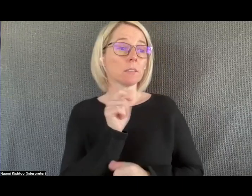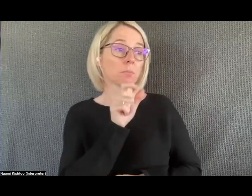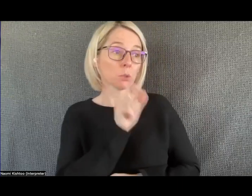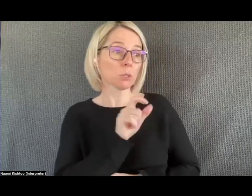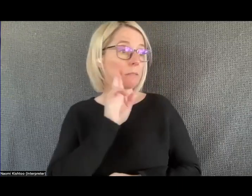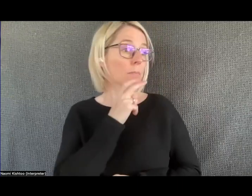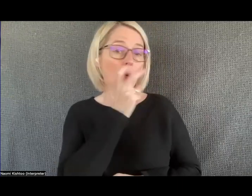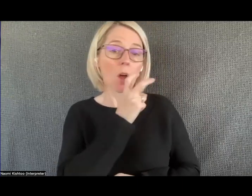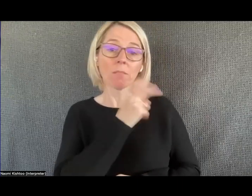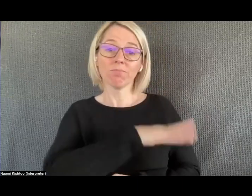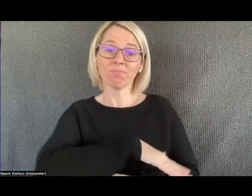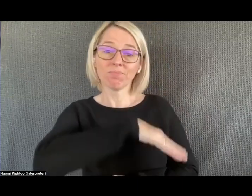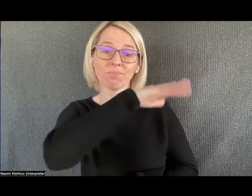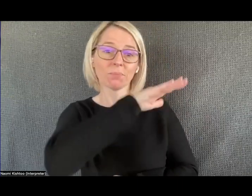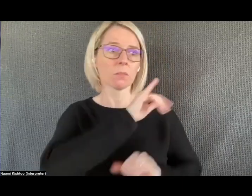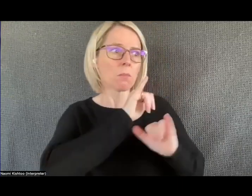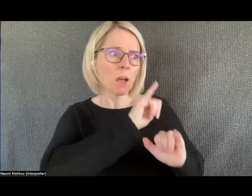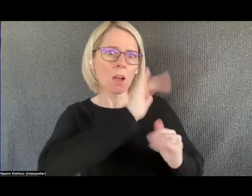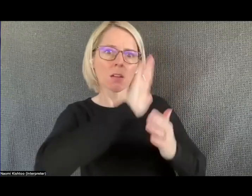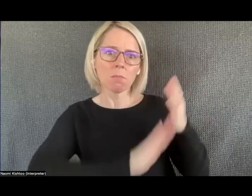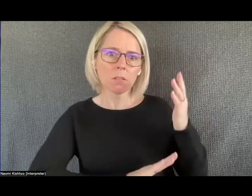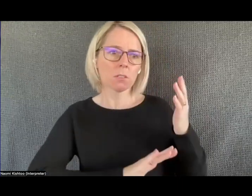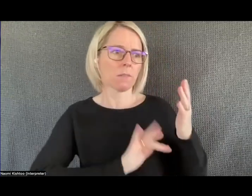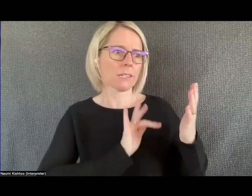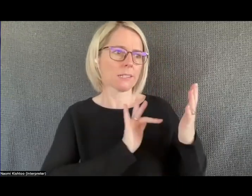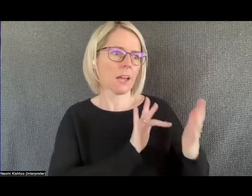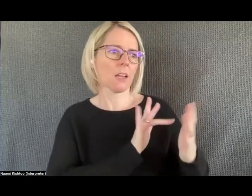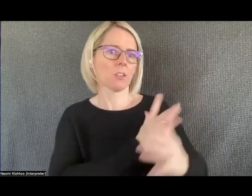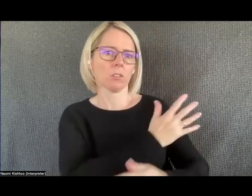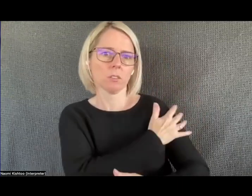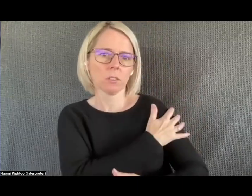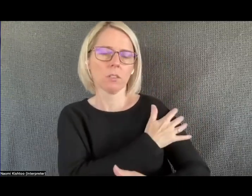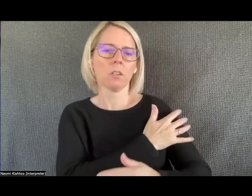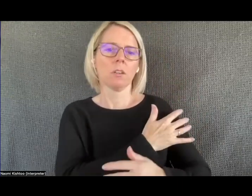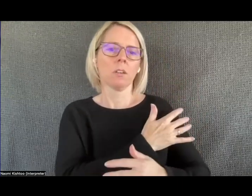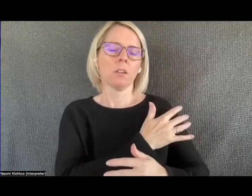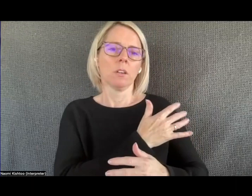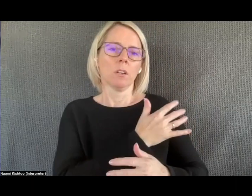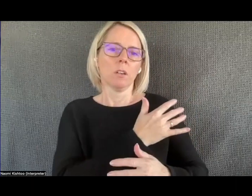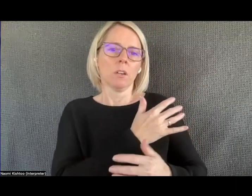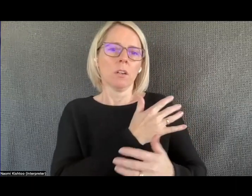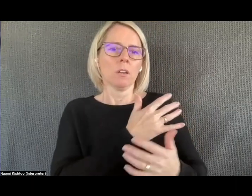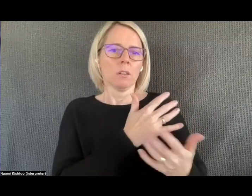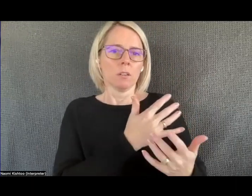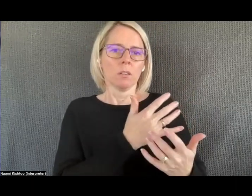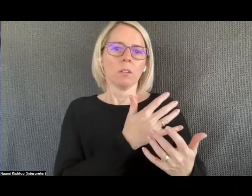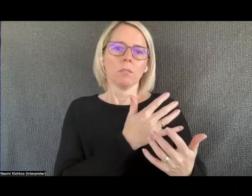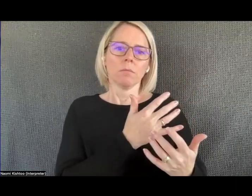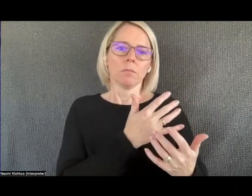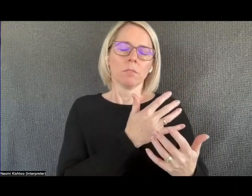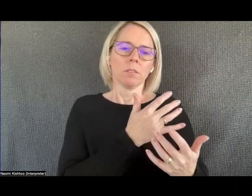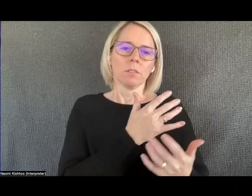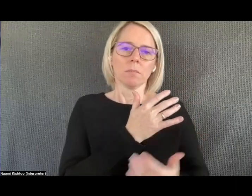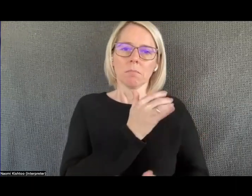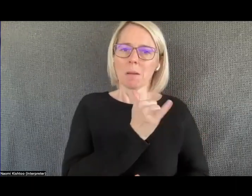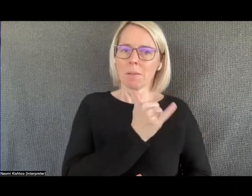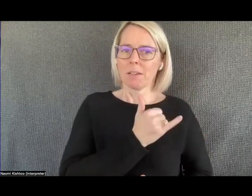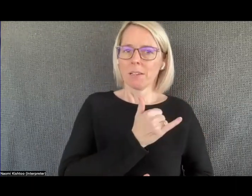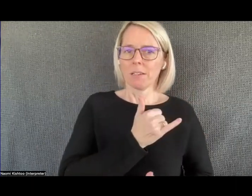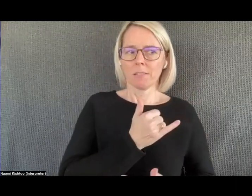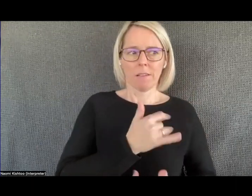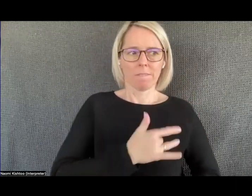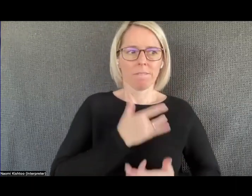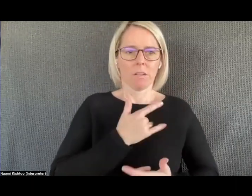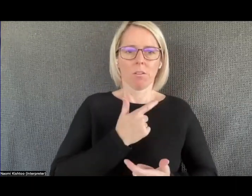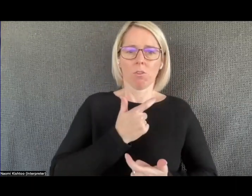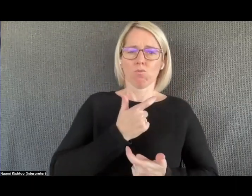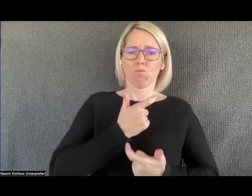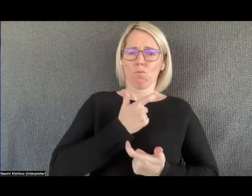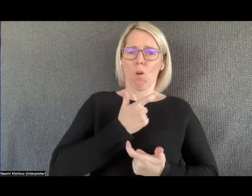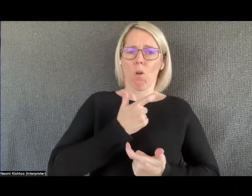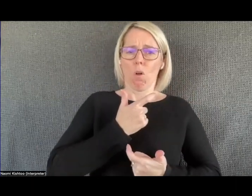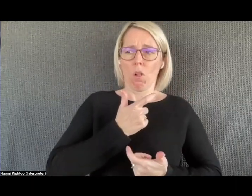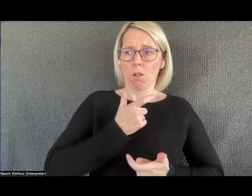if they’ve had a history of touch that is not interesting or touch that is controlling.